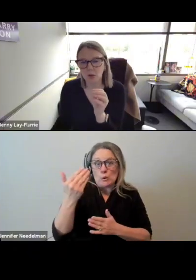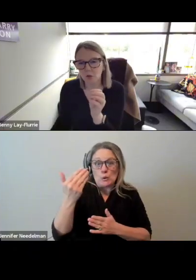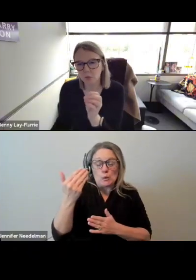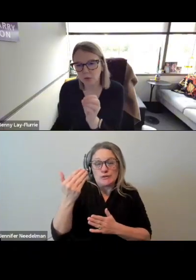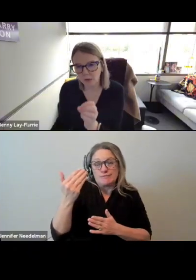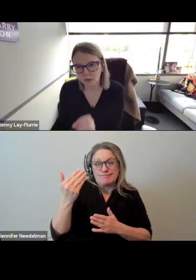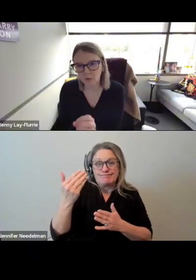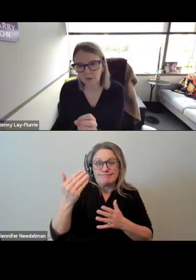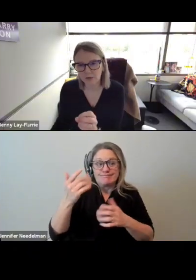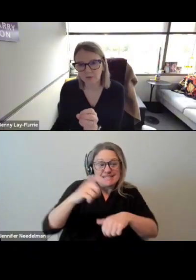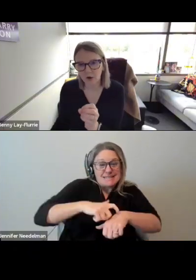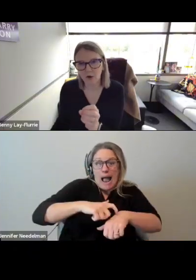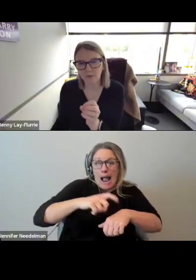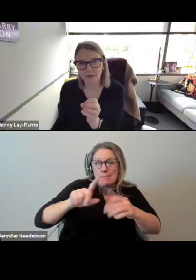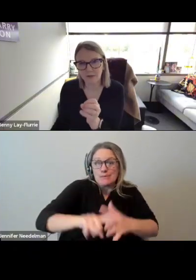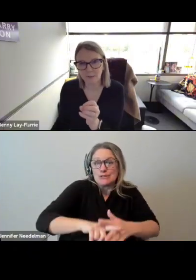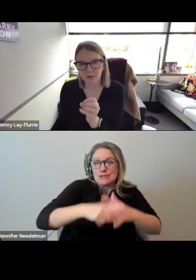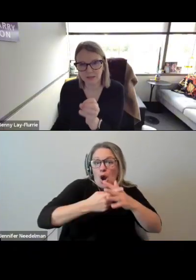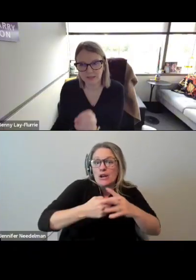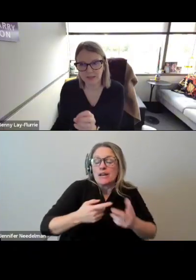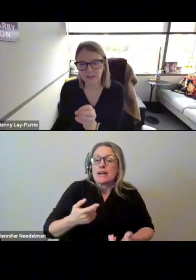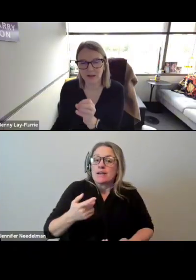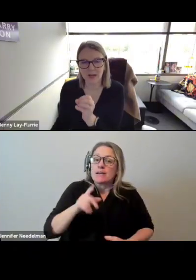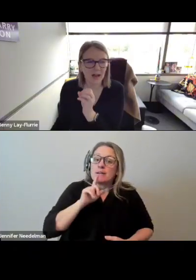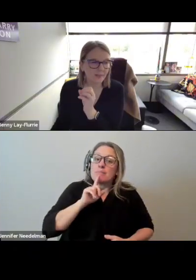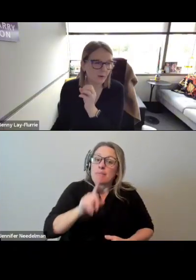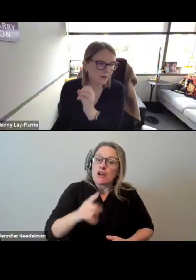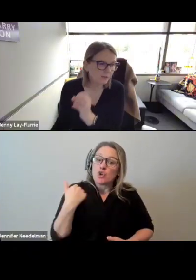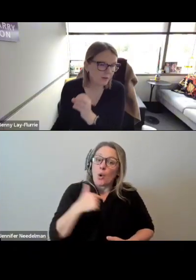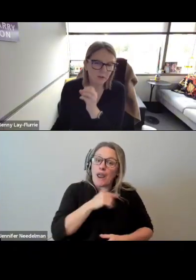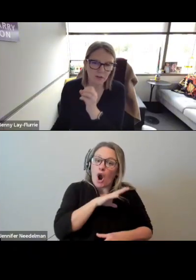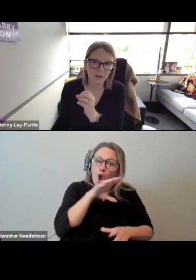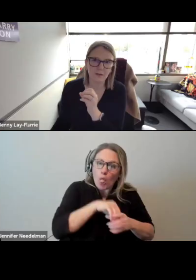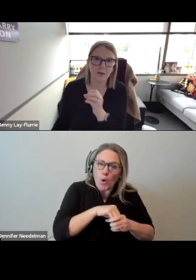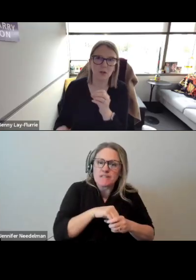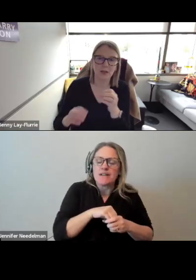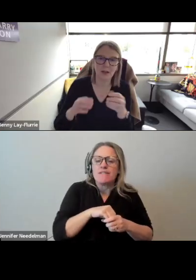to make sure that we are inclusive of disability data and that we foster innovation.